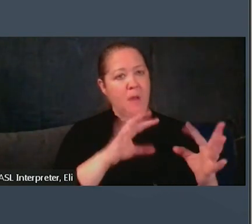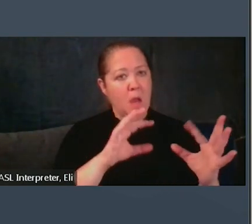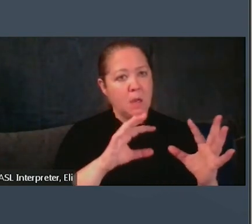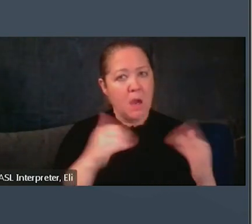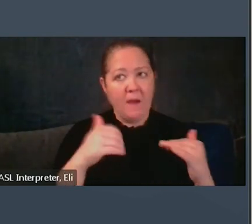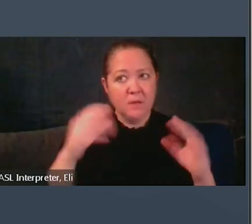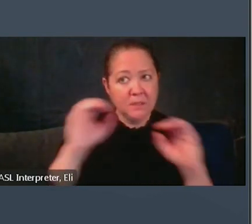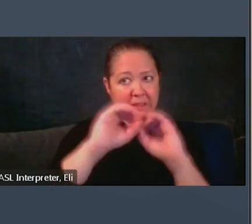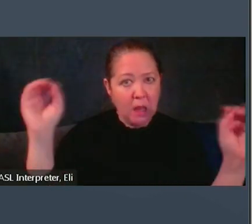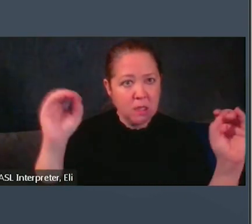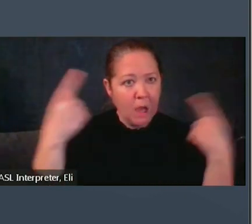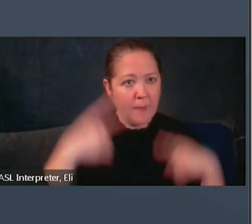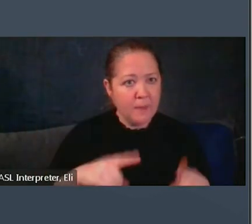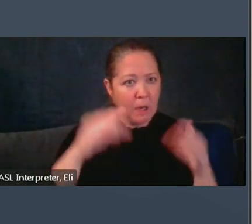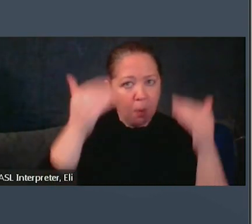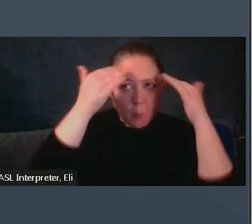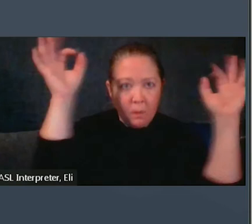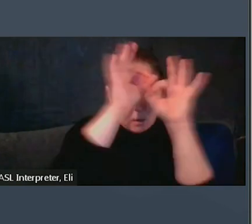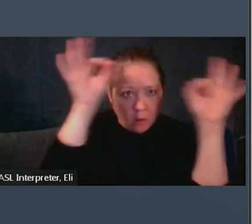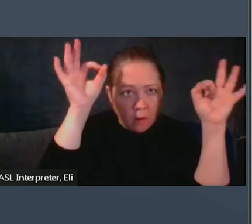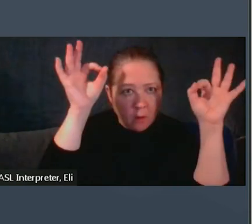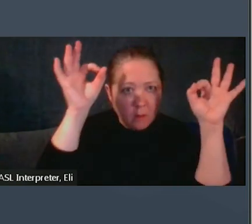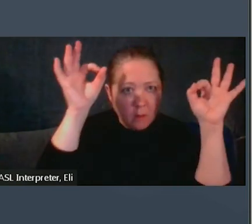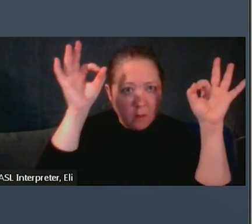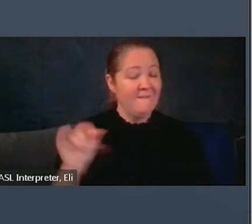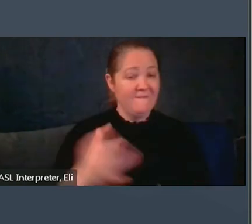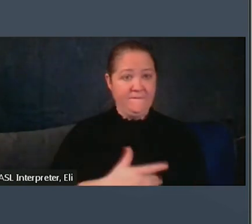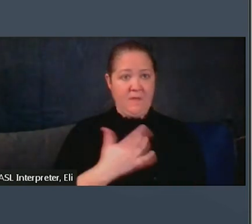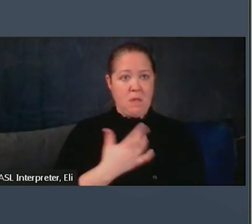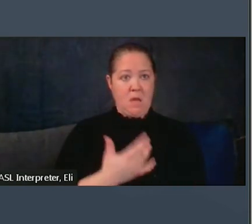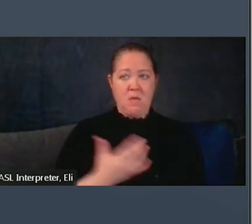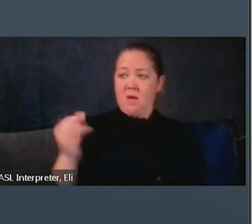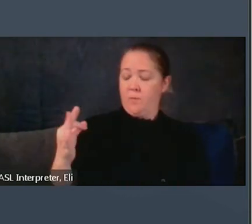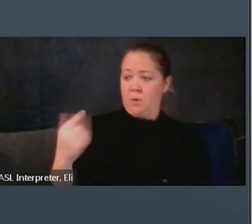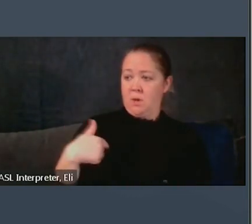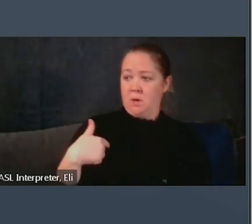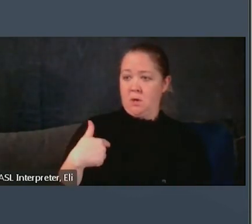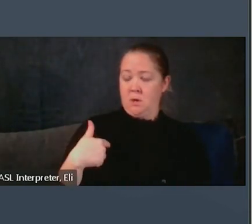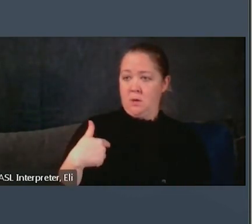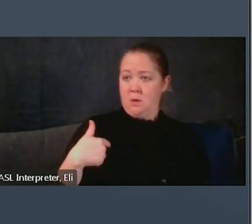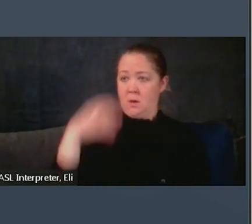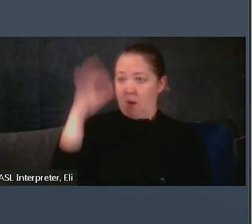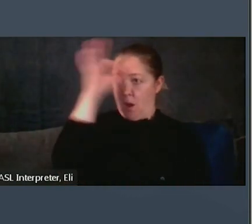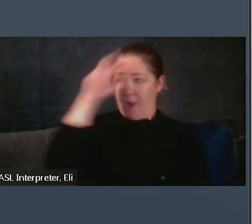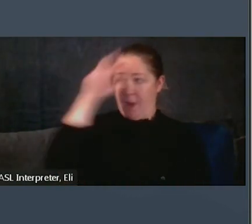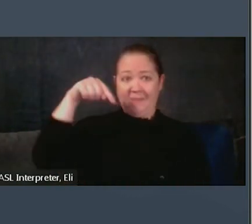I kind of feel like if we're left out of this project, that we're being left out of other projects that could